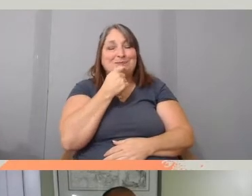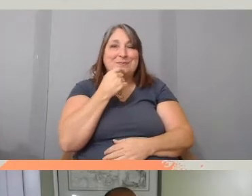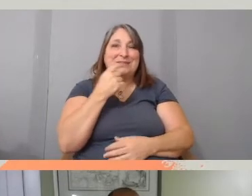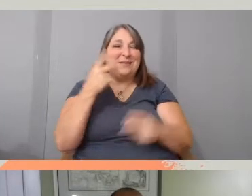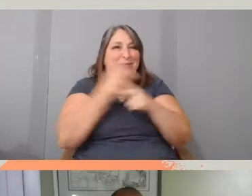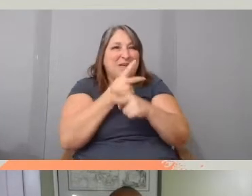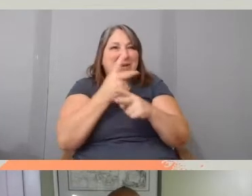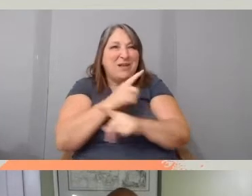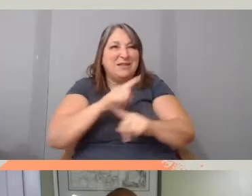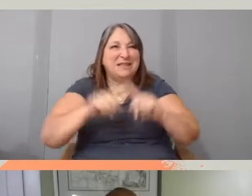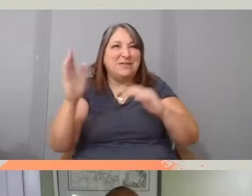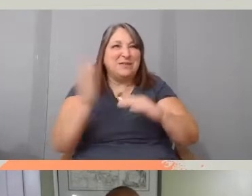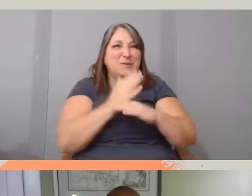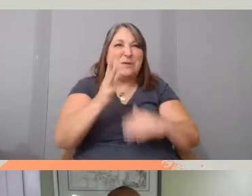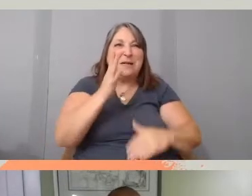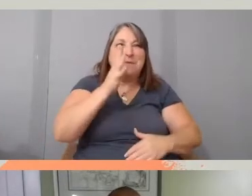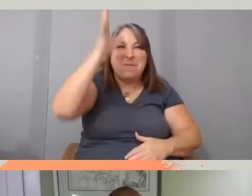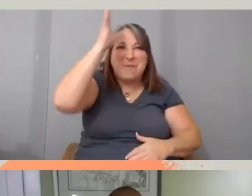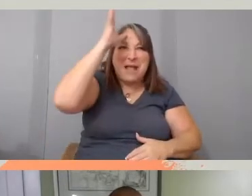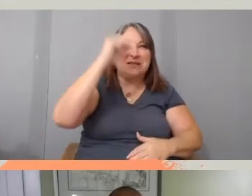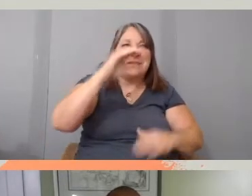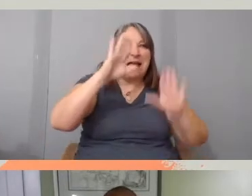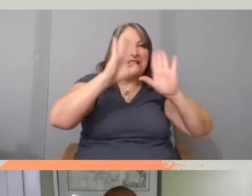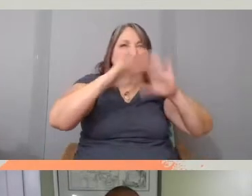between parents and children or, you know, siblings